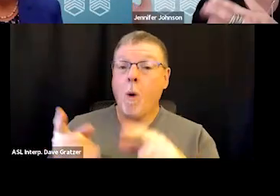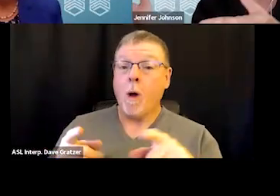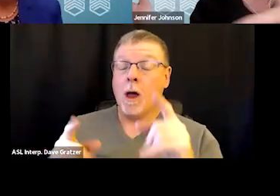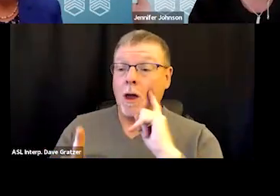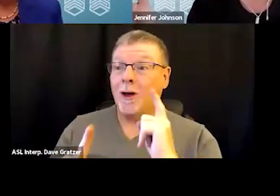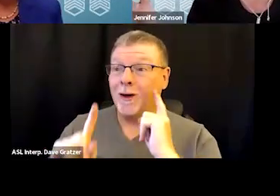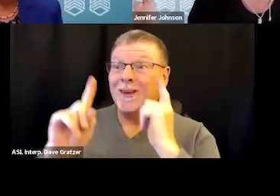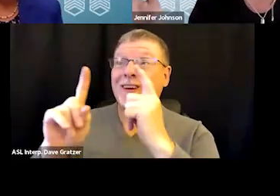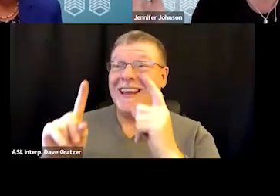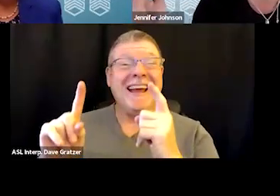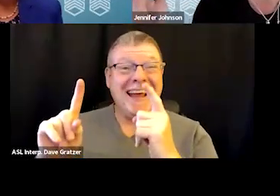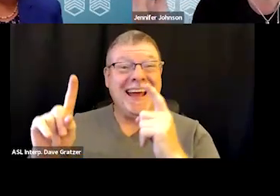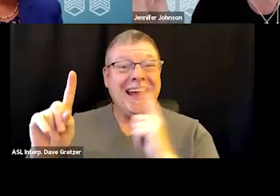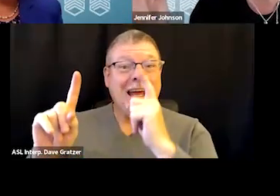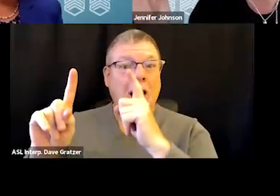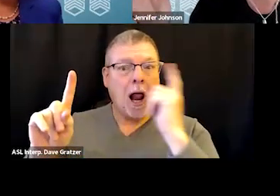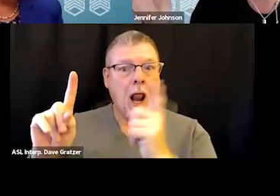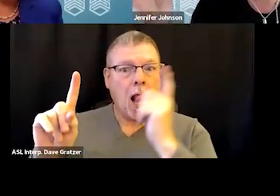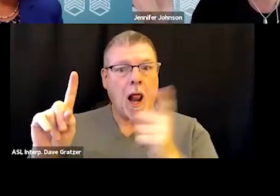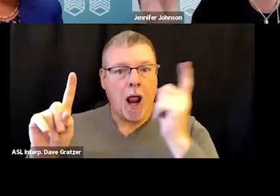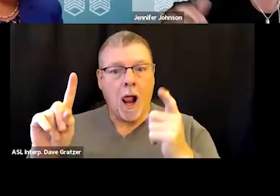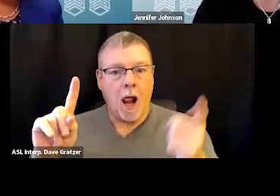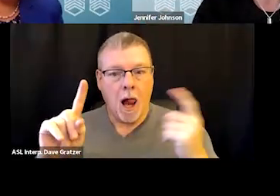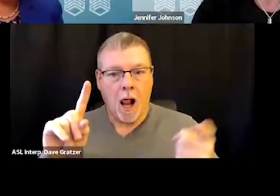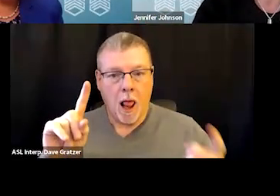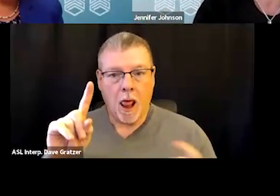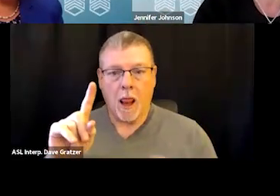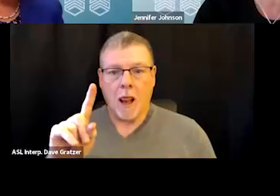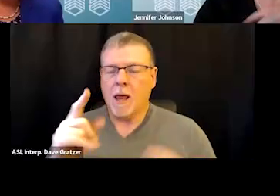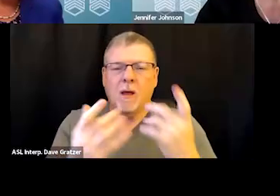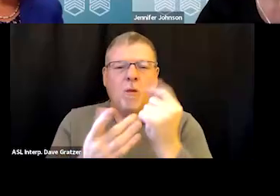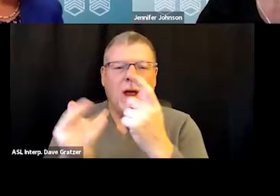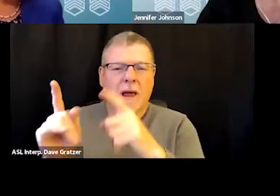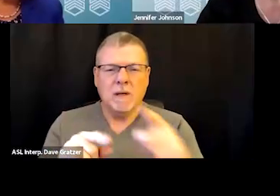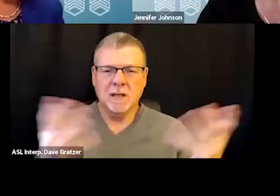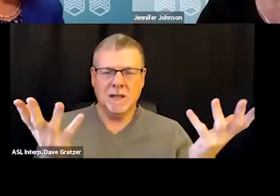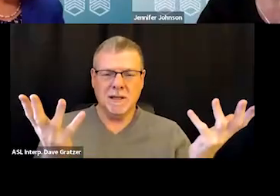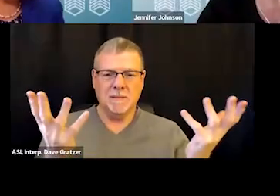They start on one thing and end up way somewhere else. Um, is somebody perseverating?